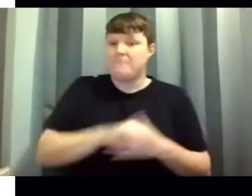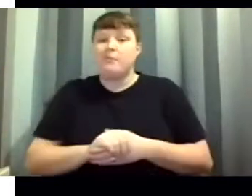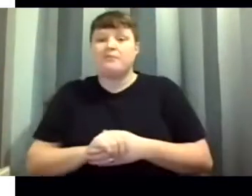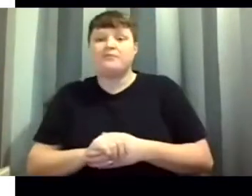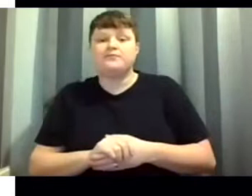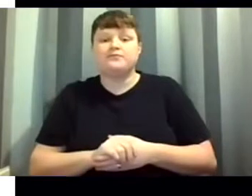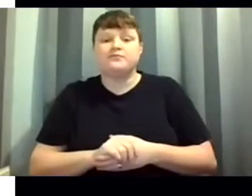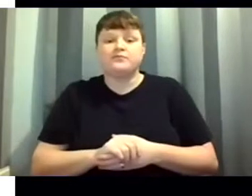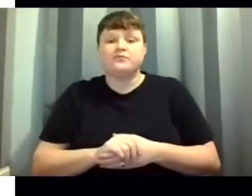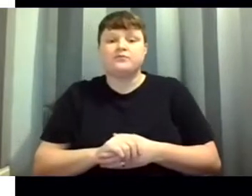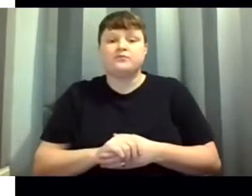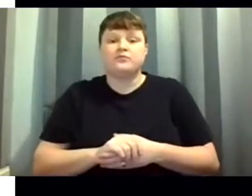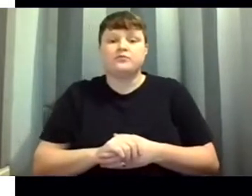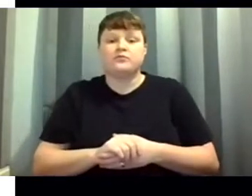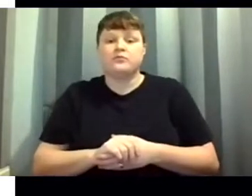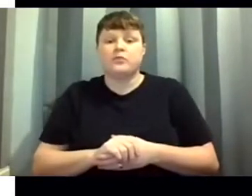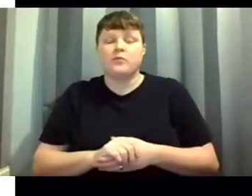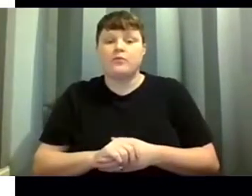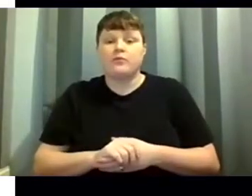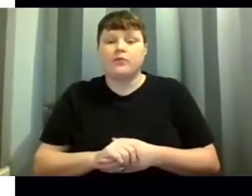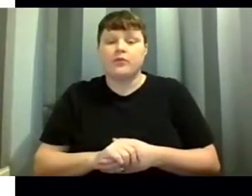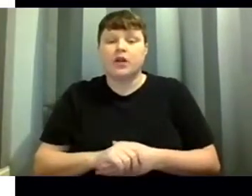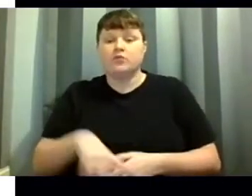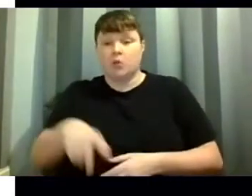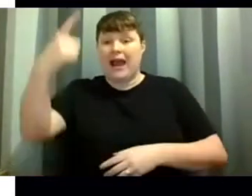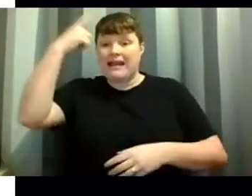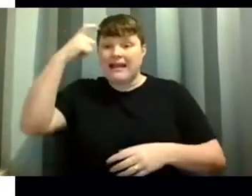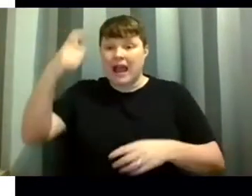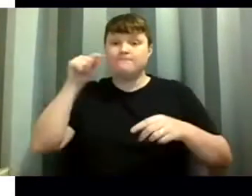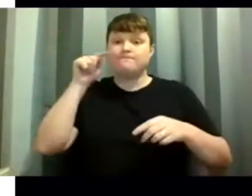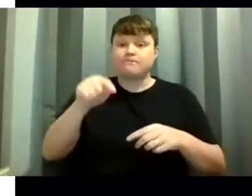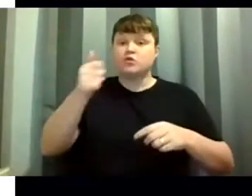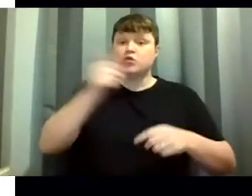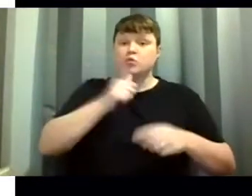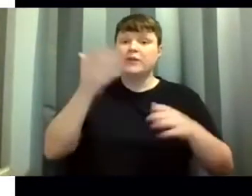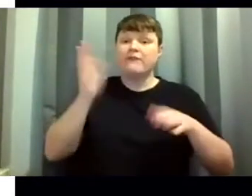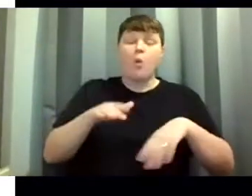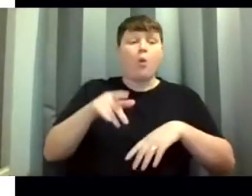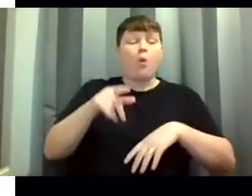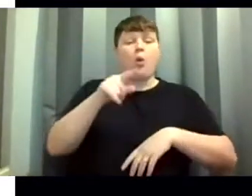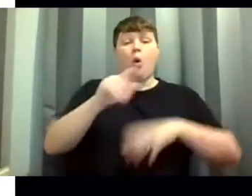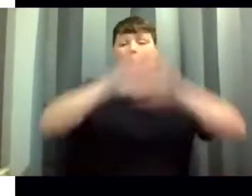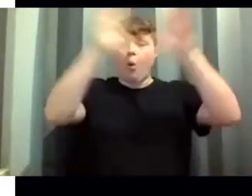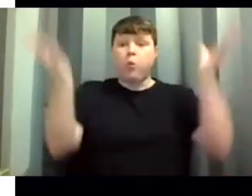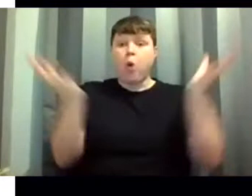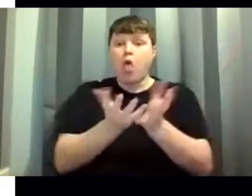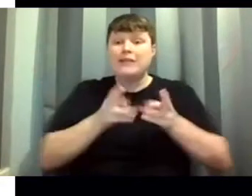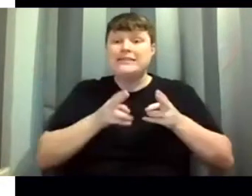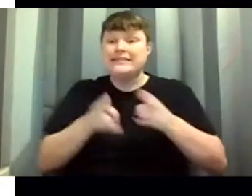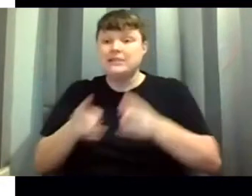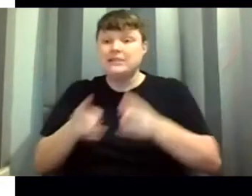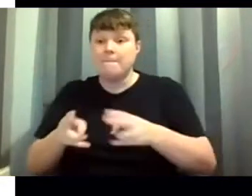all the way to a full "Earth system" model used to predict climate on century time scales.